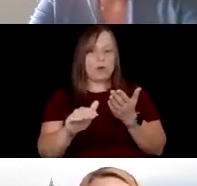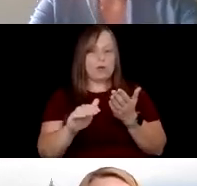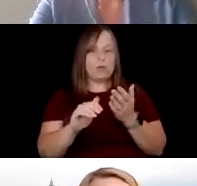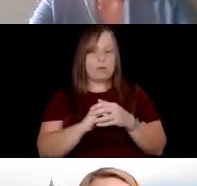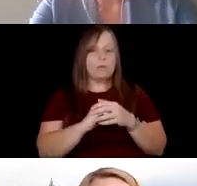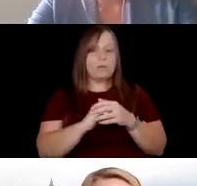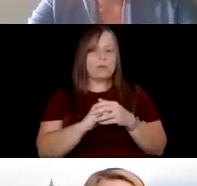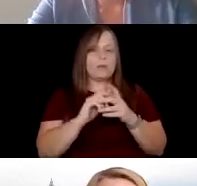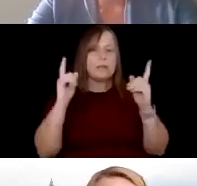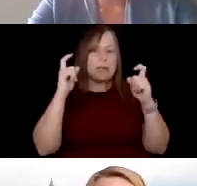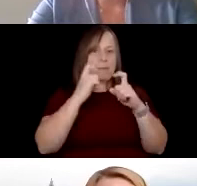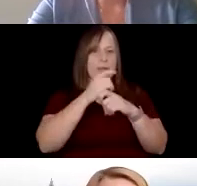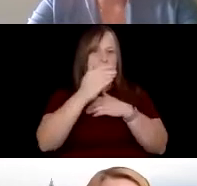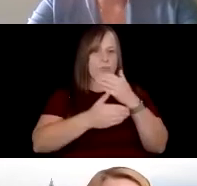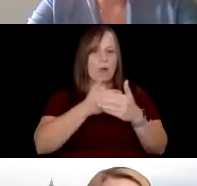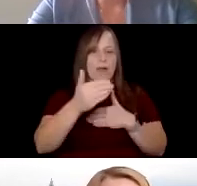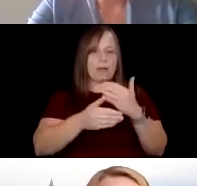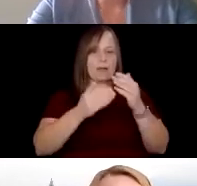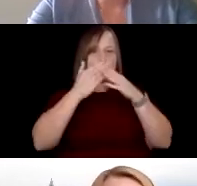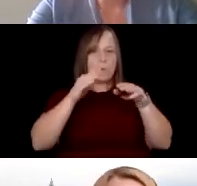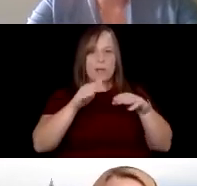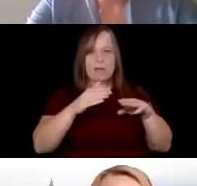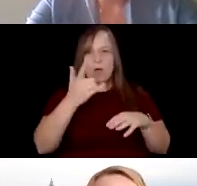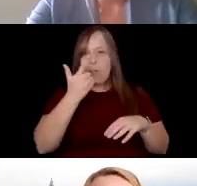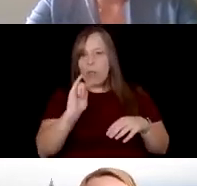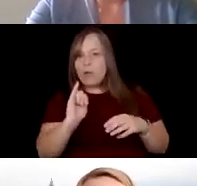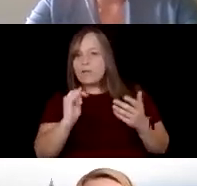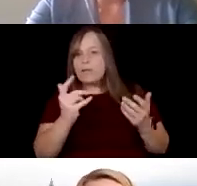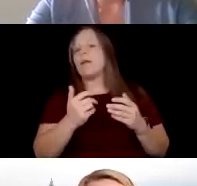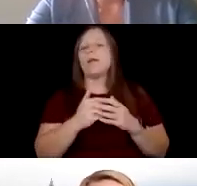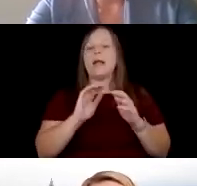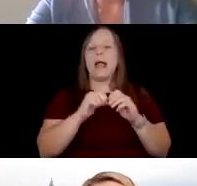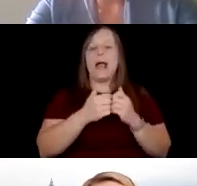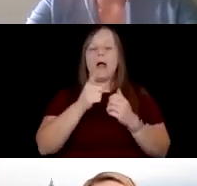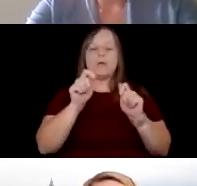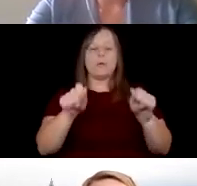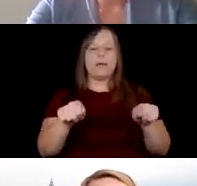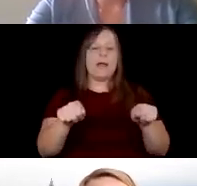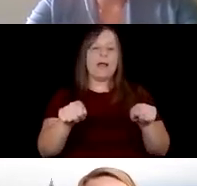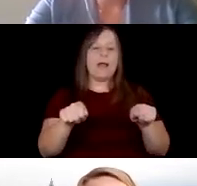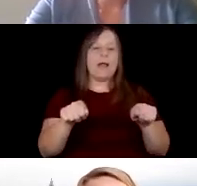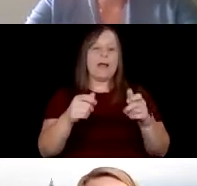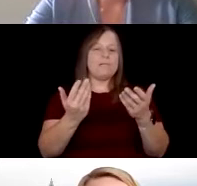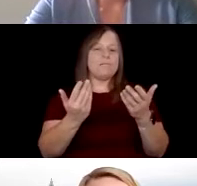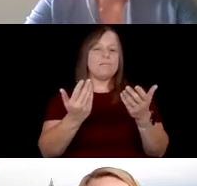so I'm gonna spend the next few slides kind of breaking down what that process looks like and how you can go through this appeals process.